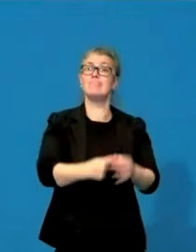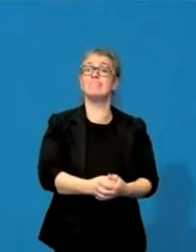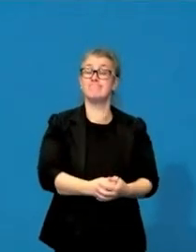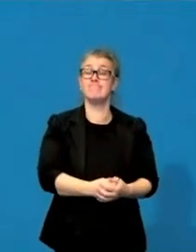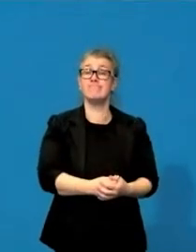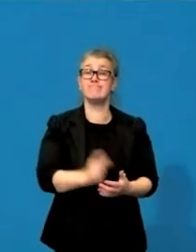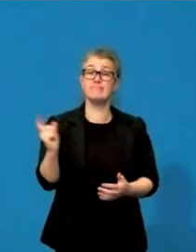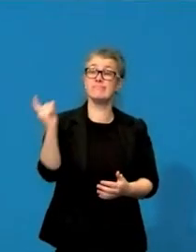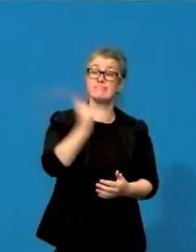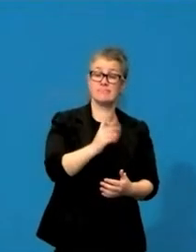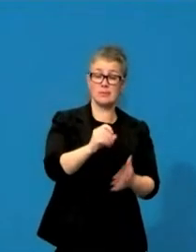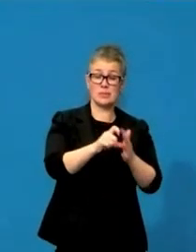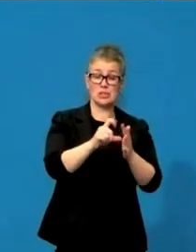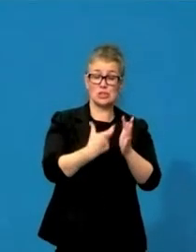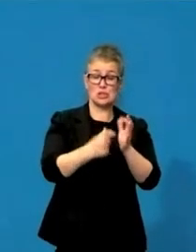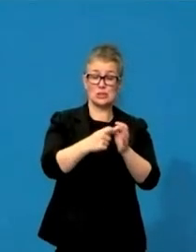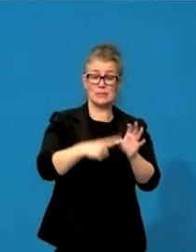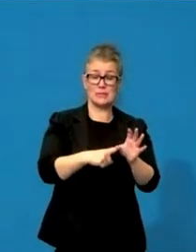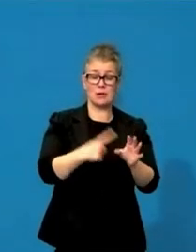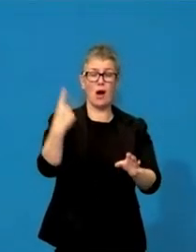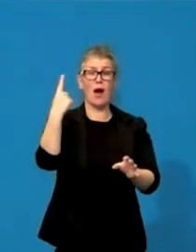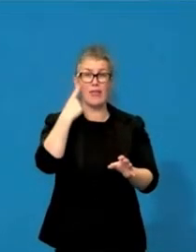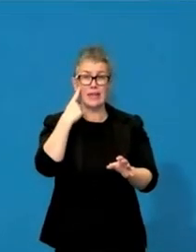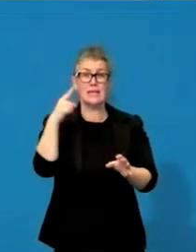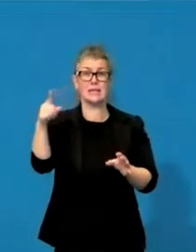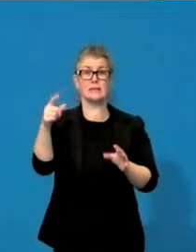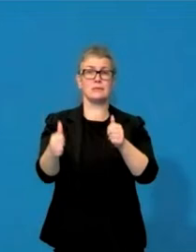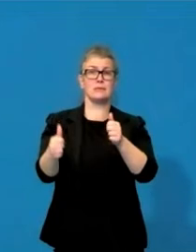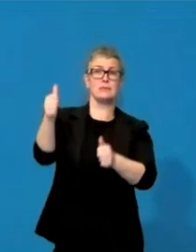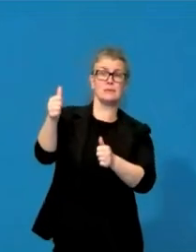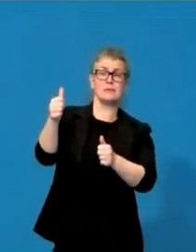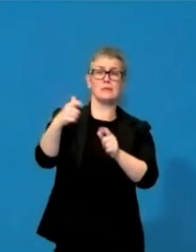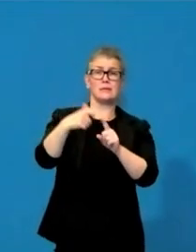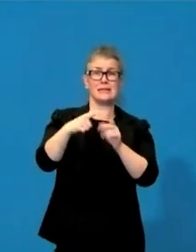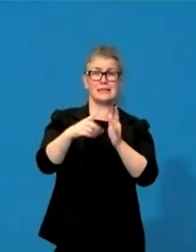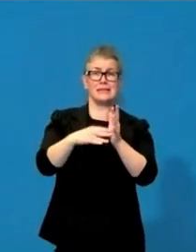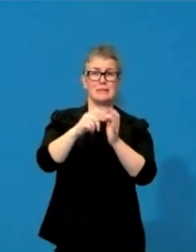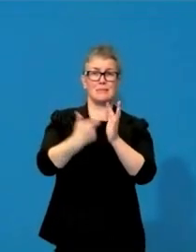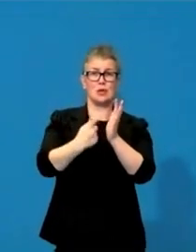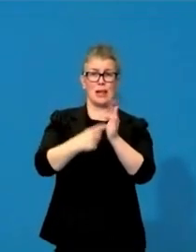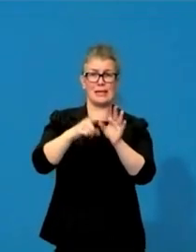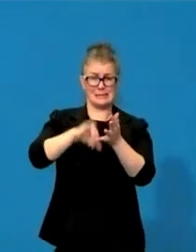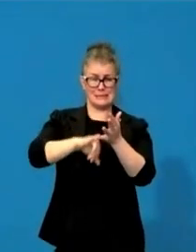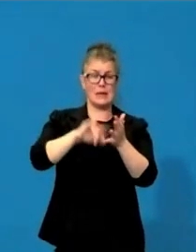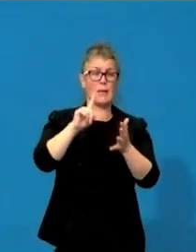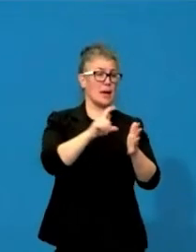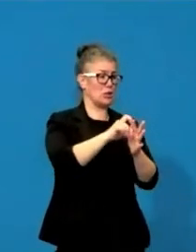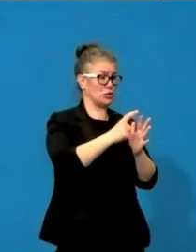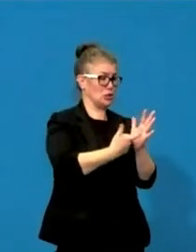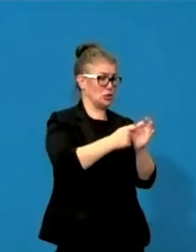Okay. MR BEDFORD: I think they was the head of the Kimberleys, I think, but their office was based in Derby. And how far is Derby from Fitzroy Crossing?